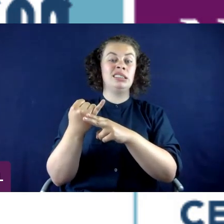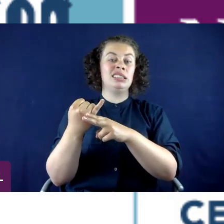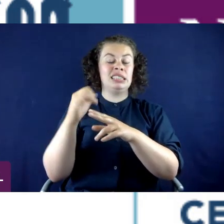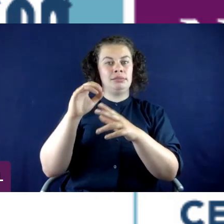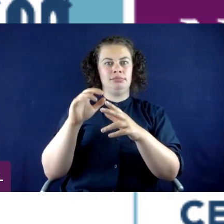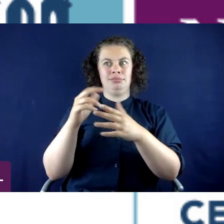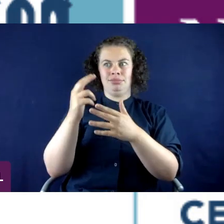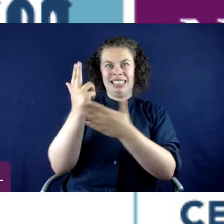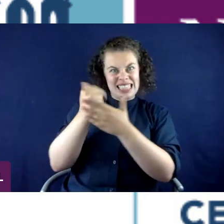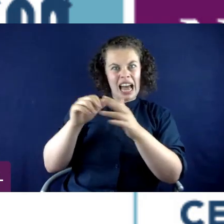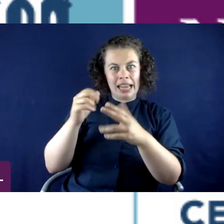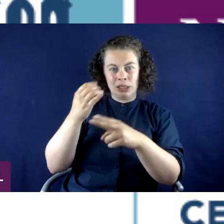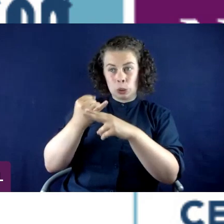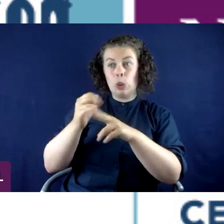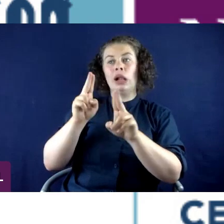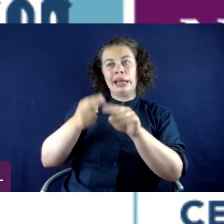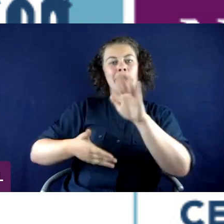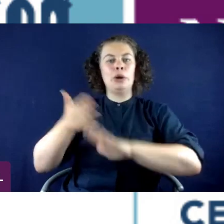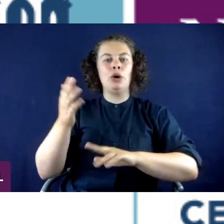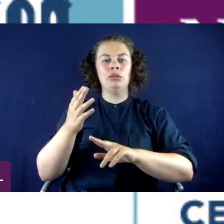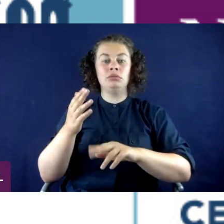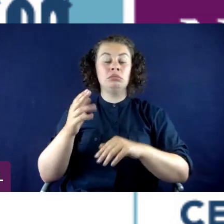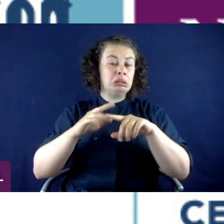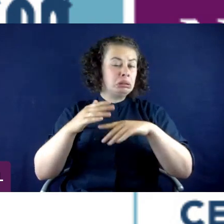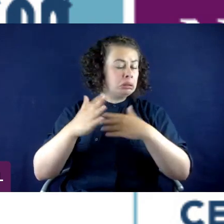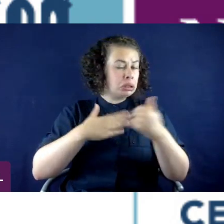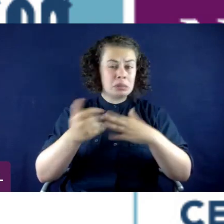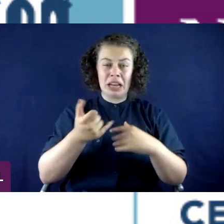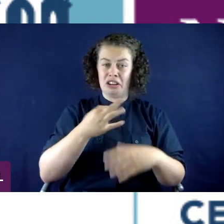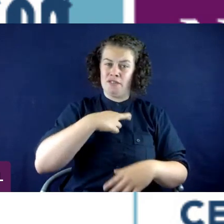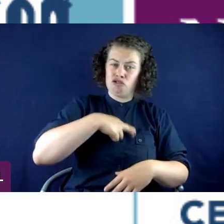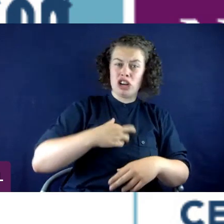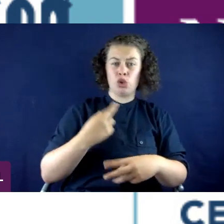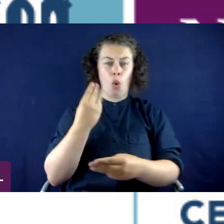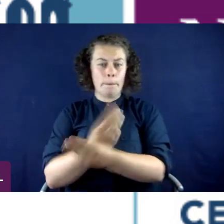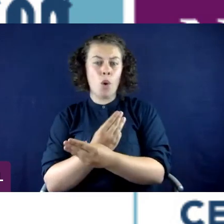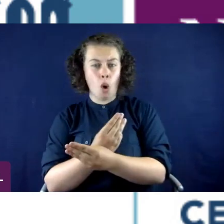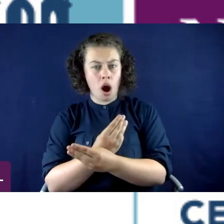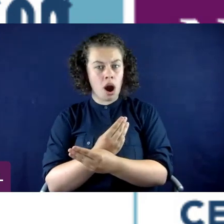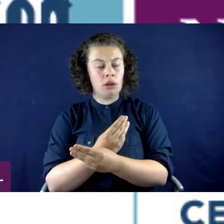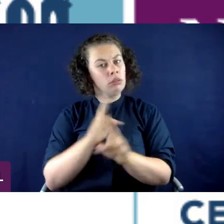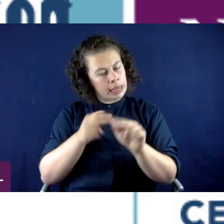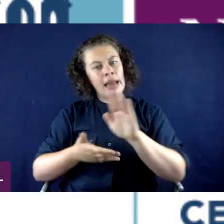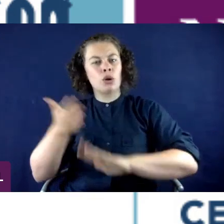schools, or art schools, that they have access to those opportunities that are not limited based on